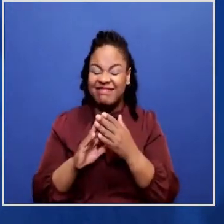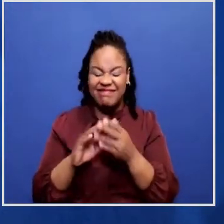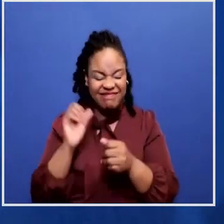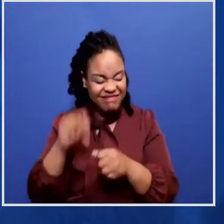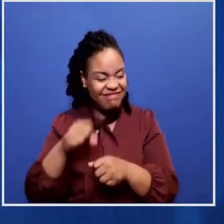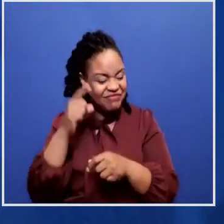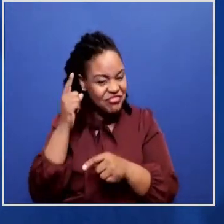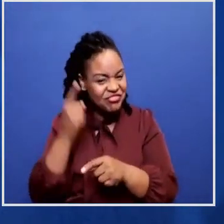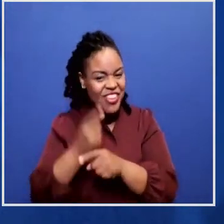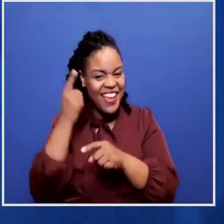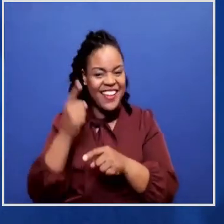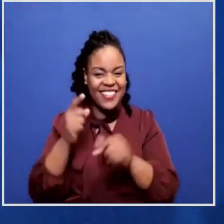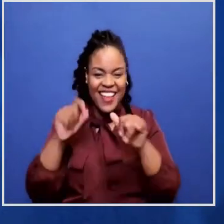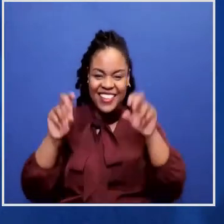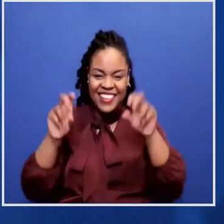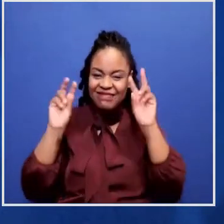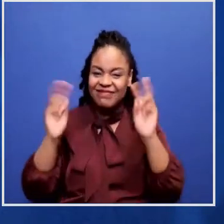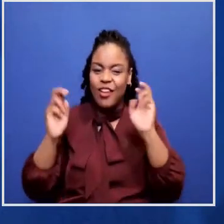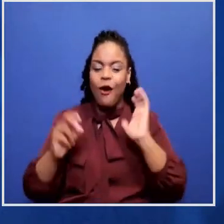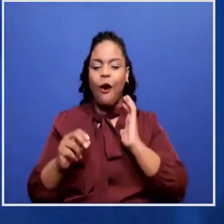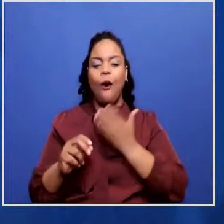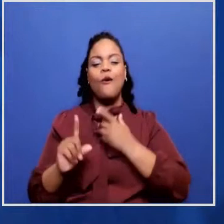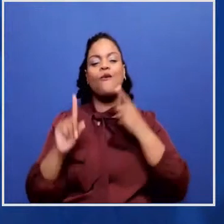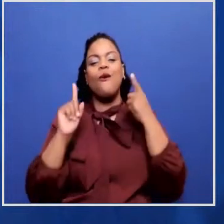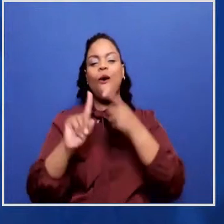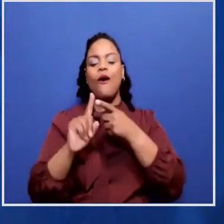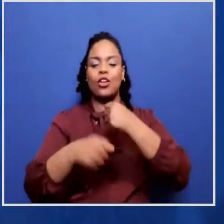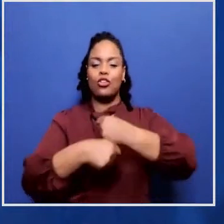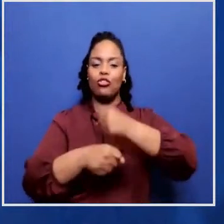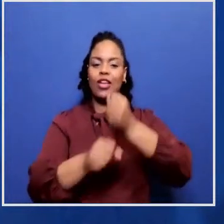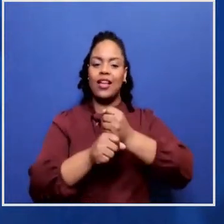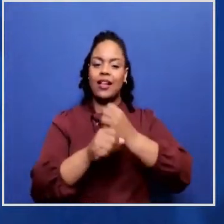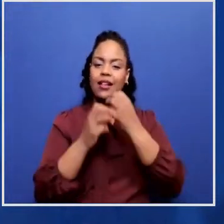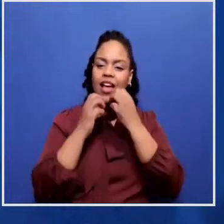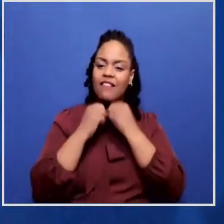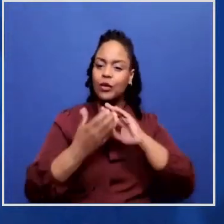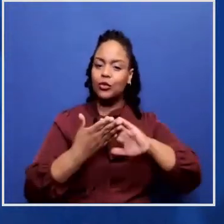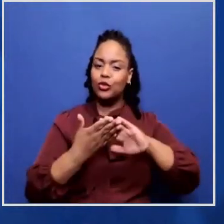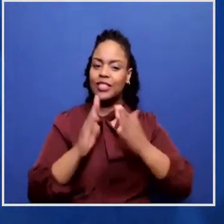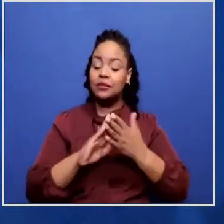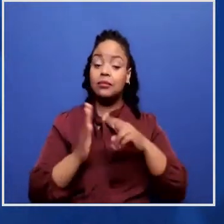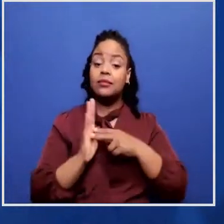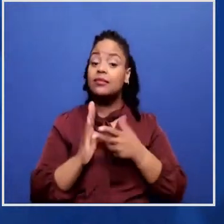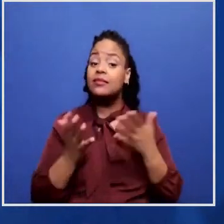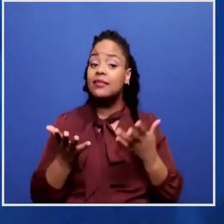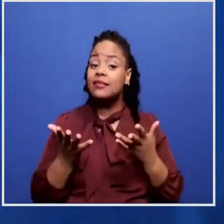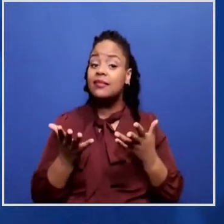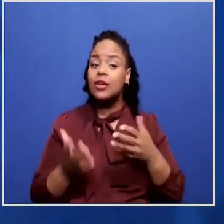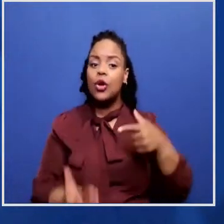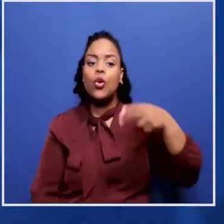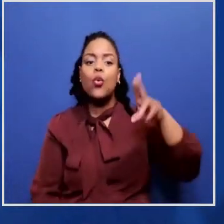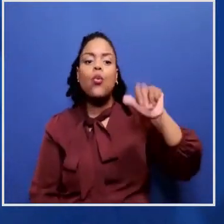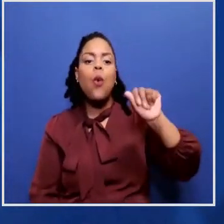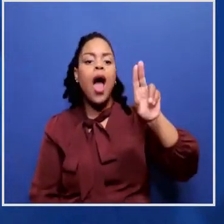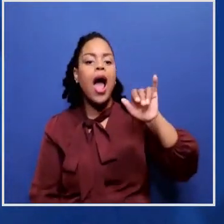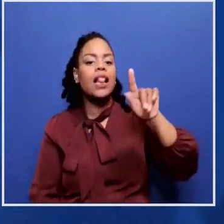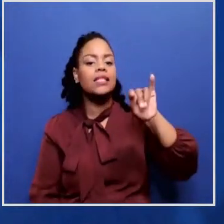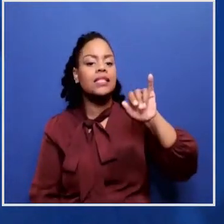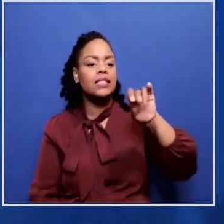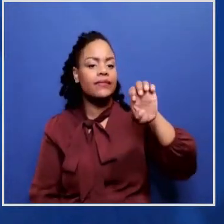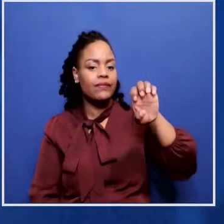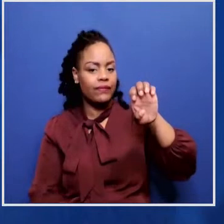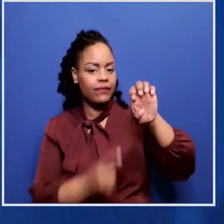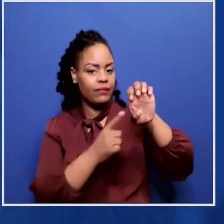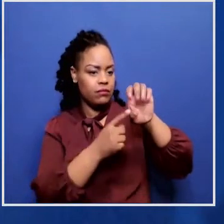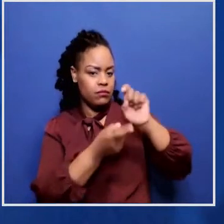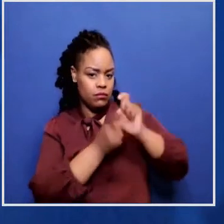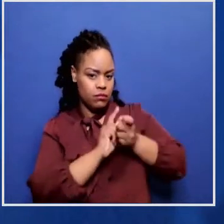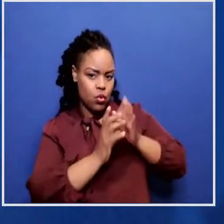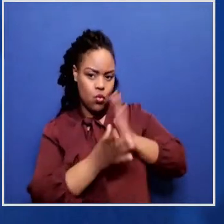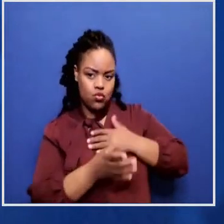THAT IS RIGHT.